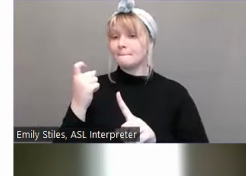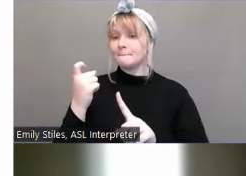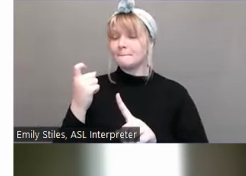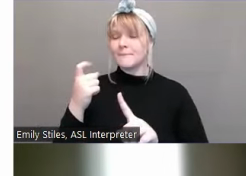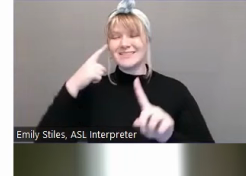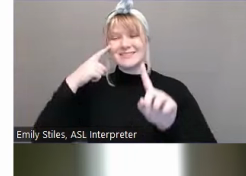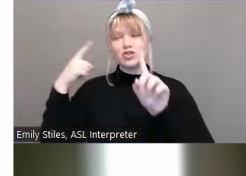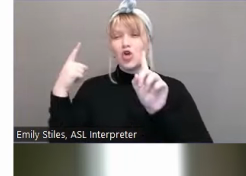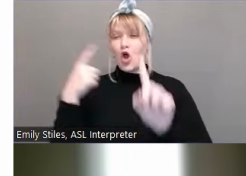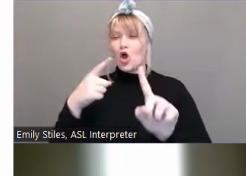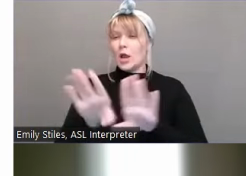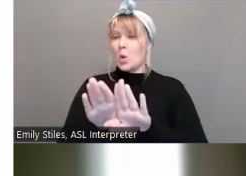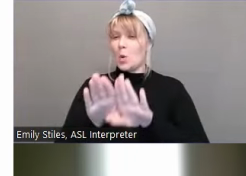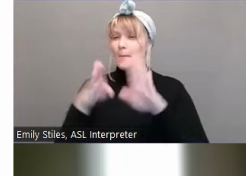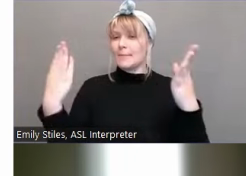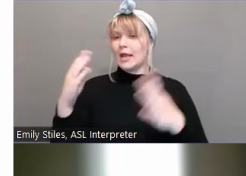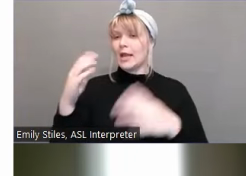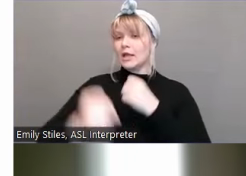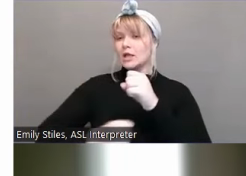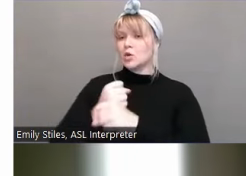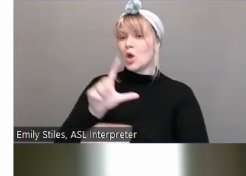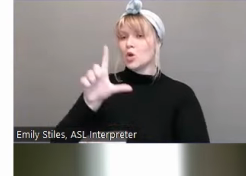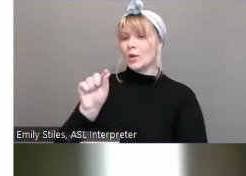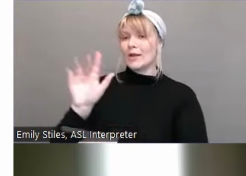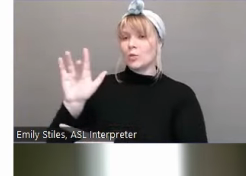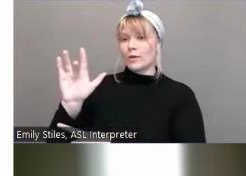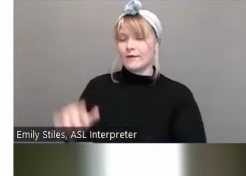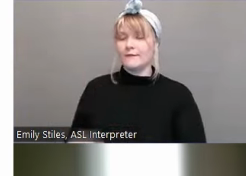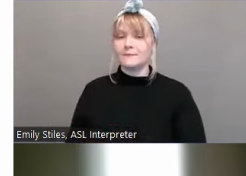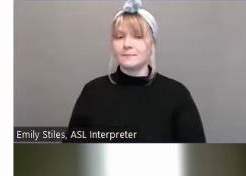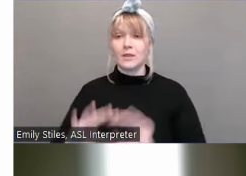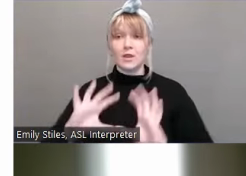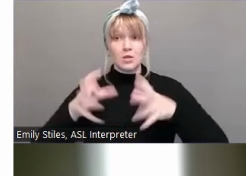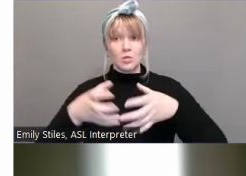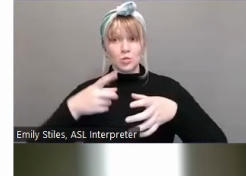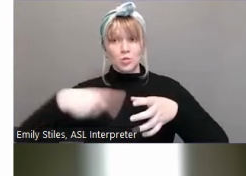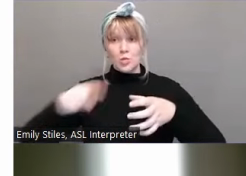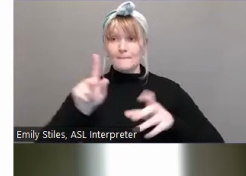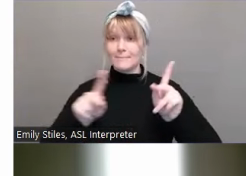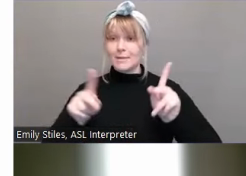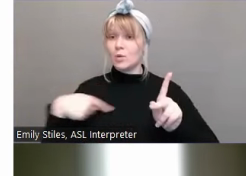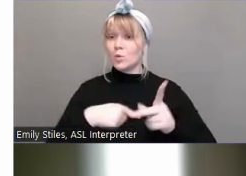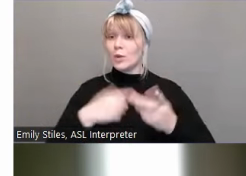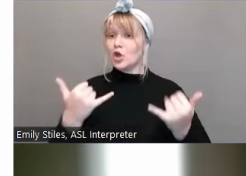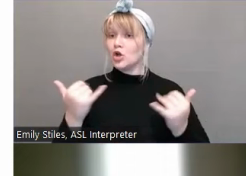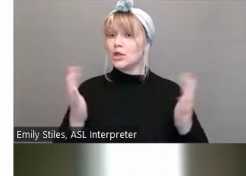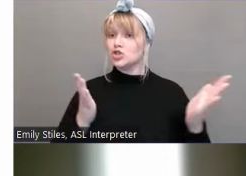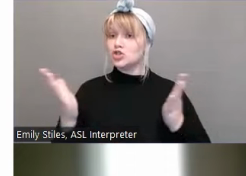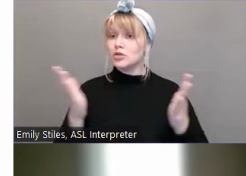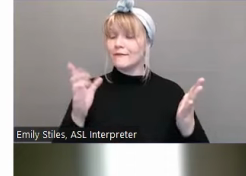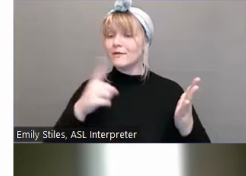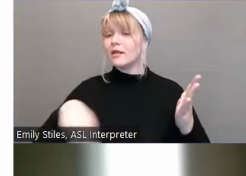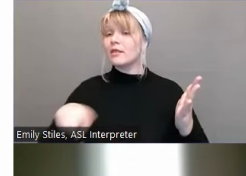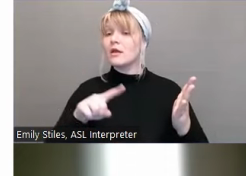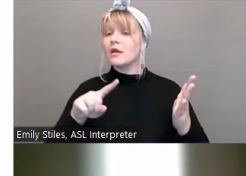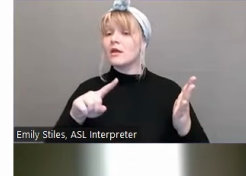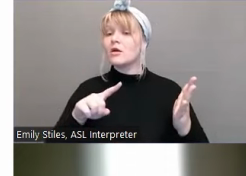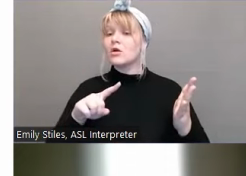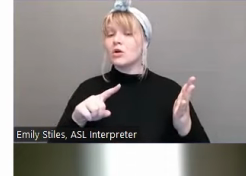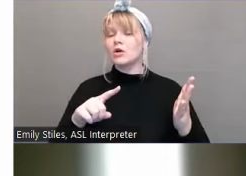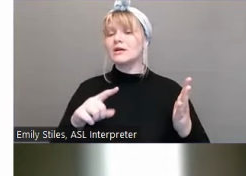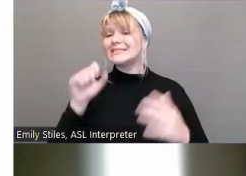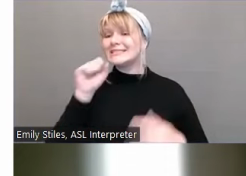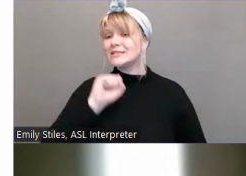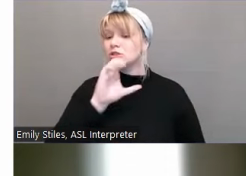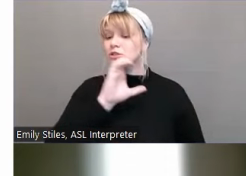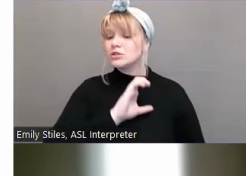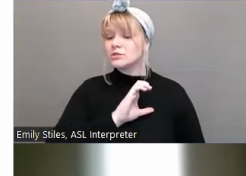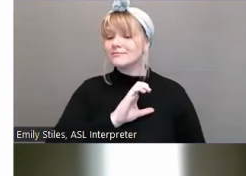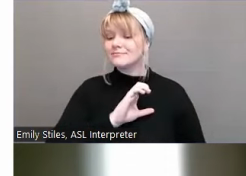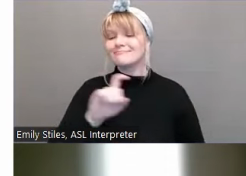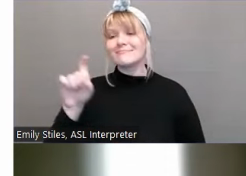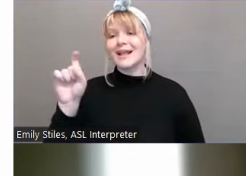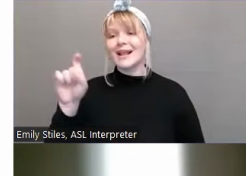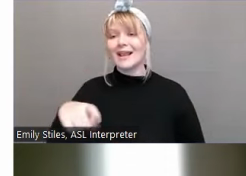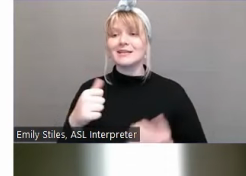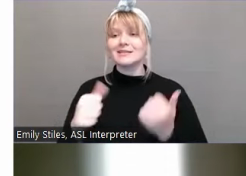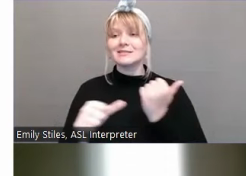The populations we are currently serving are seniors who need assistance with an ADL, veterans